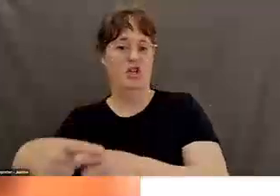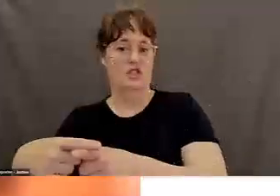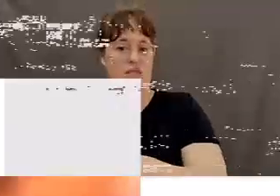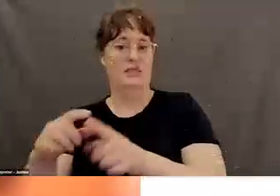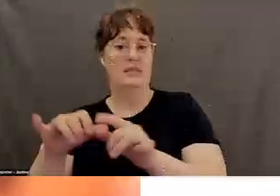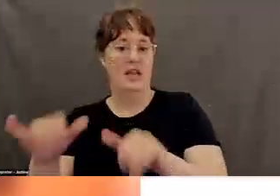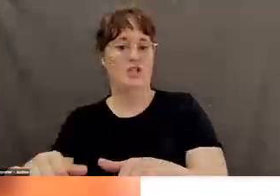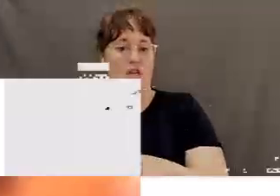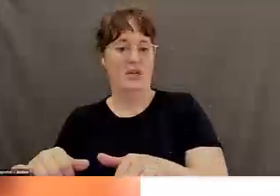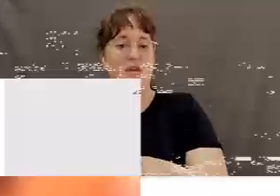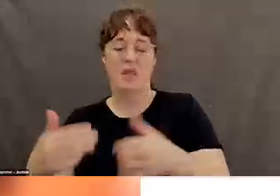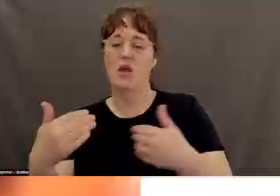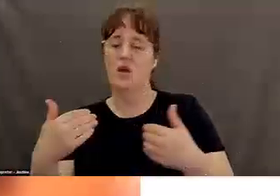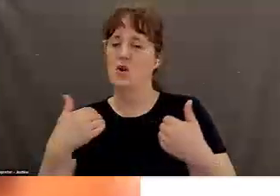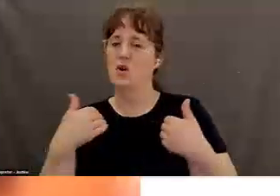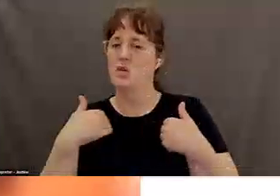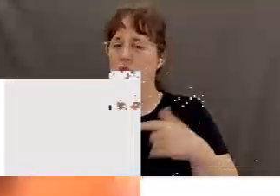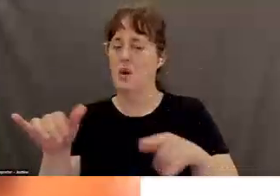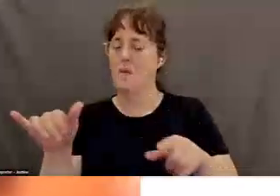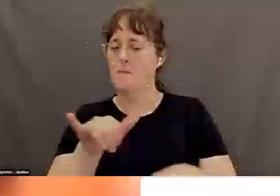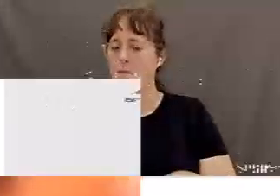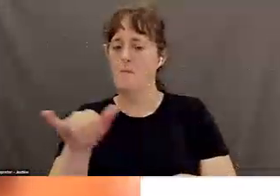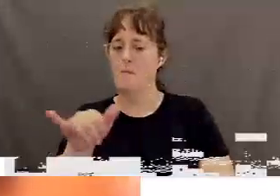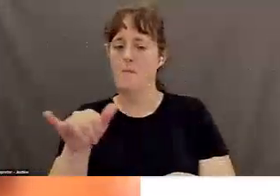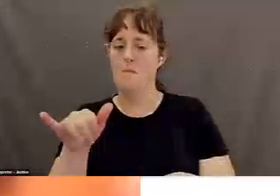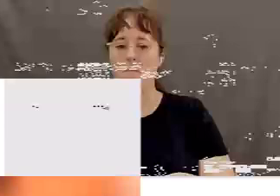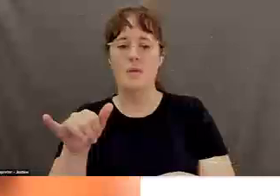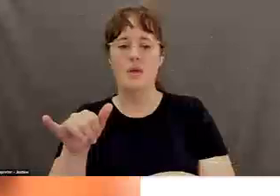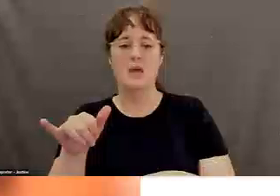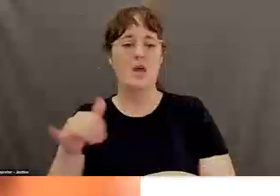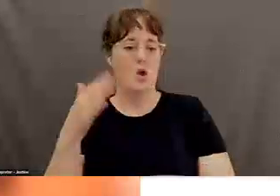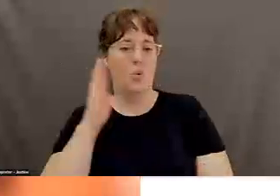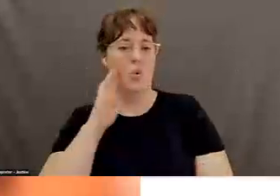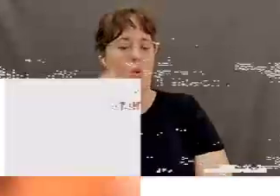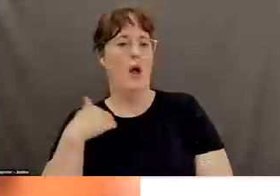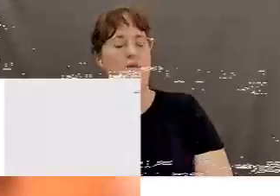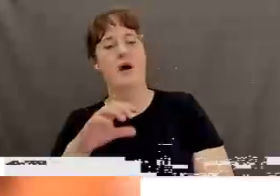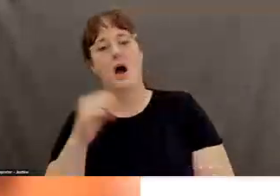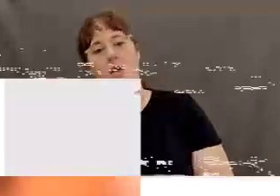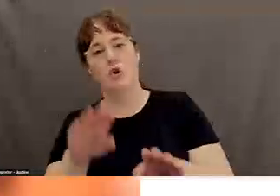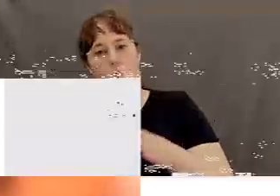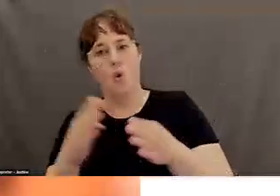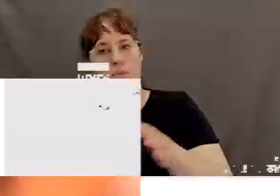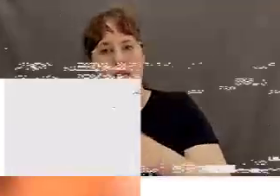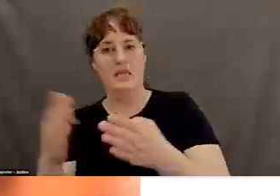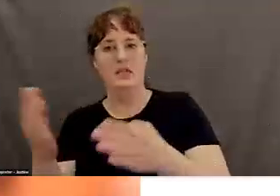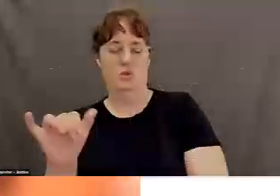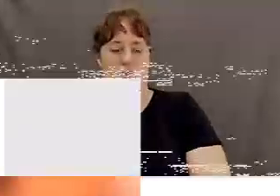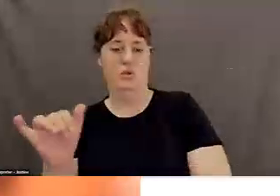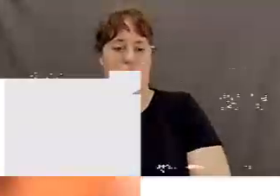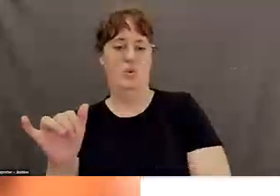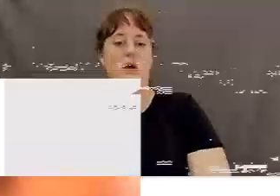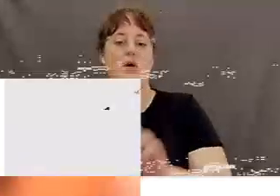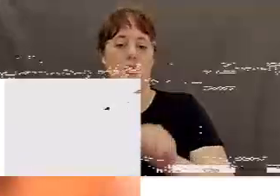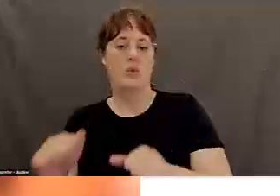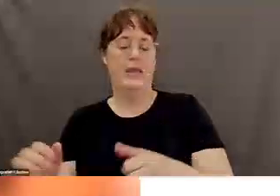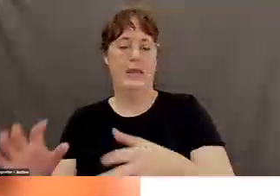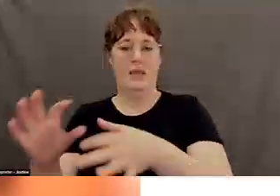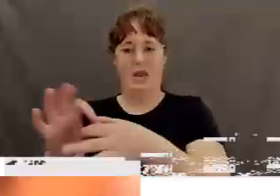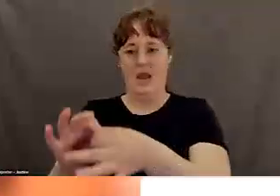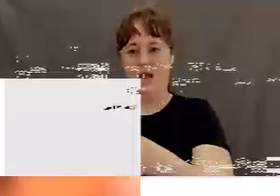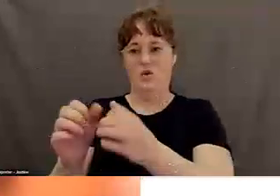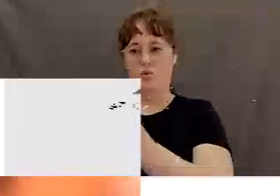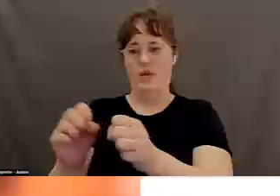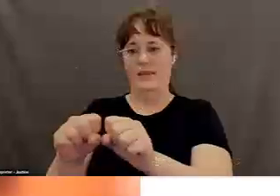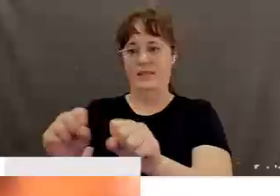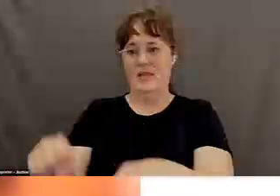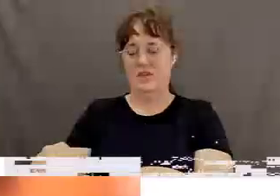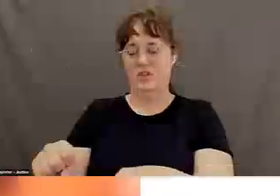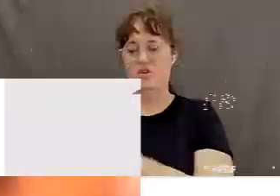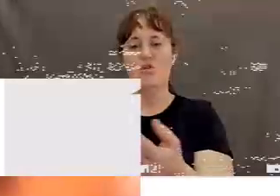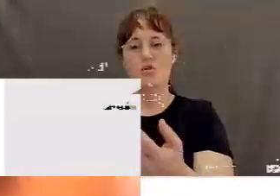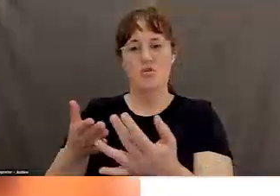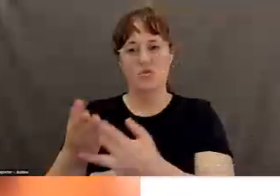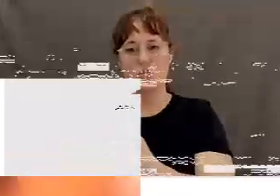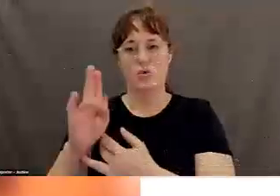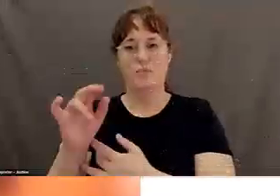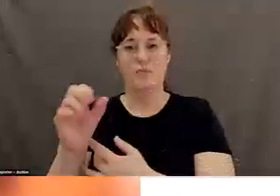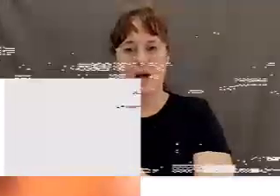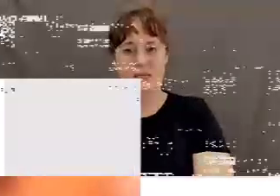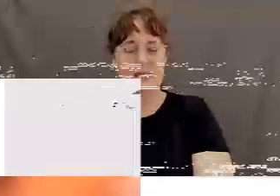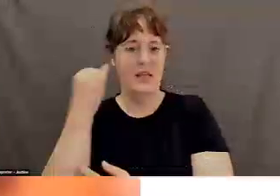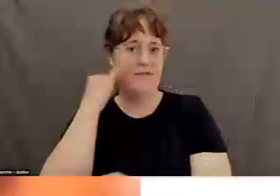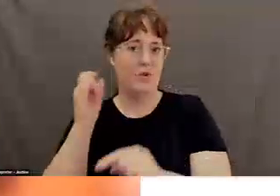Boardroom: to lead up to the West Seattle opening and eventually the other openings, as they always do, we'd be able to connect people with the stations via bus who aren't able to walk or roll to the stations.